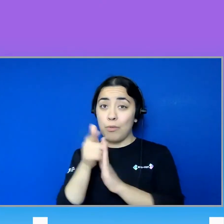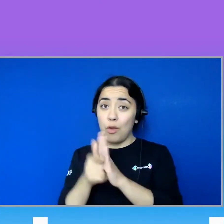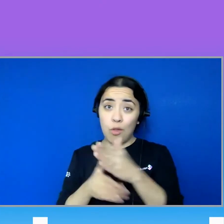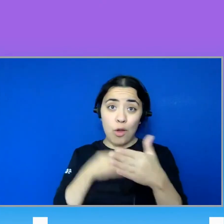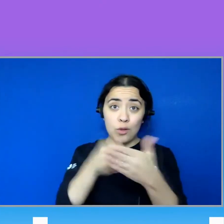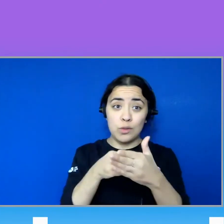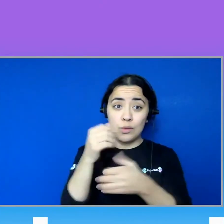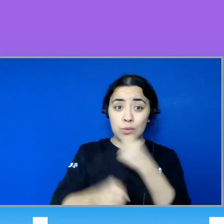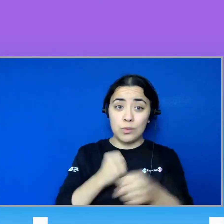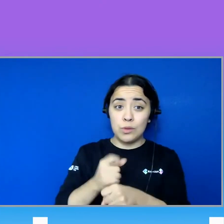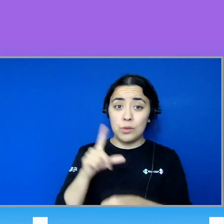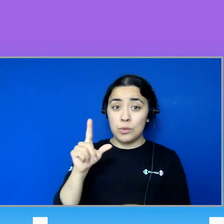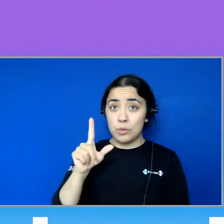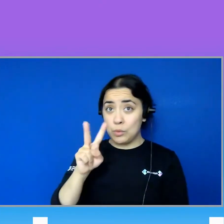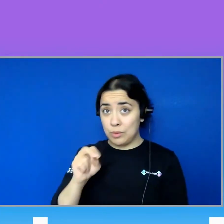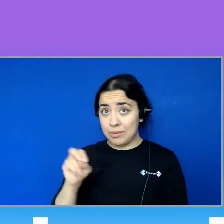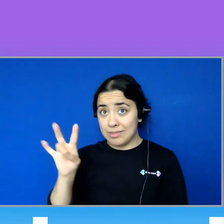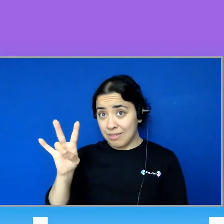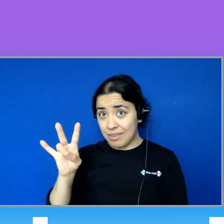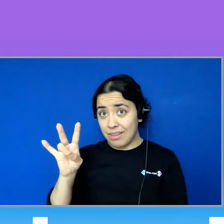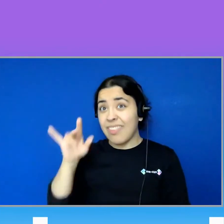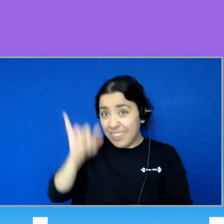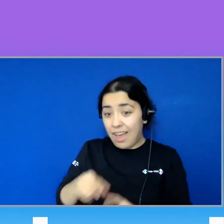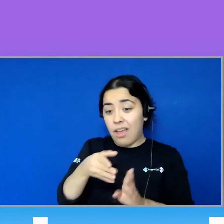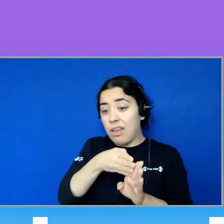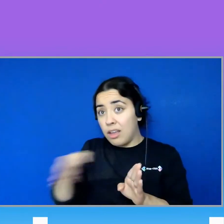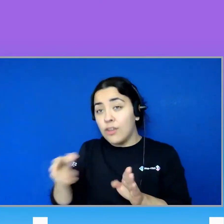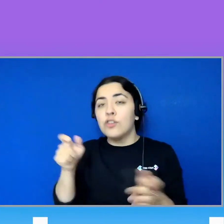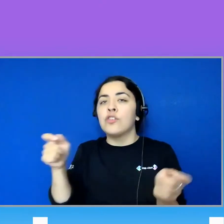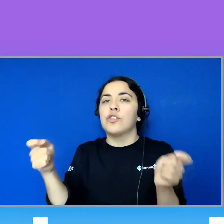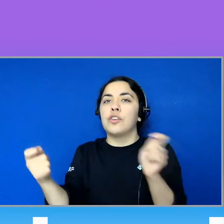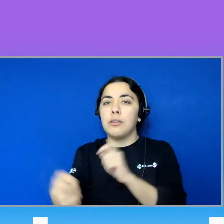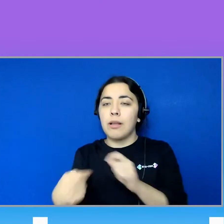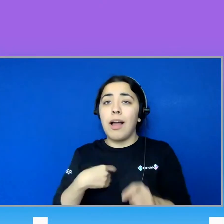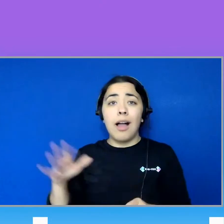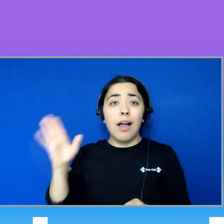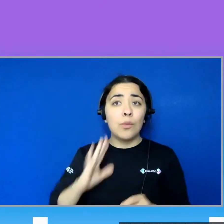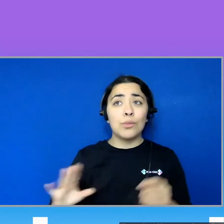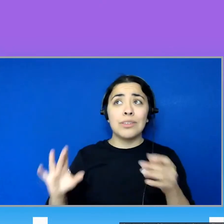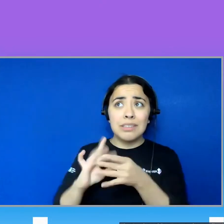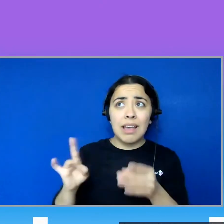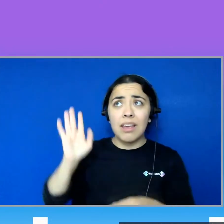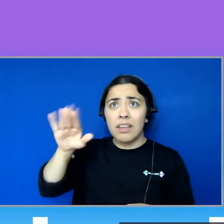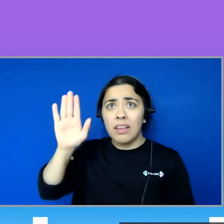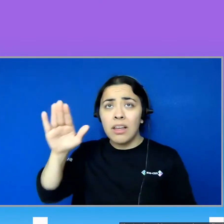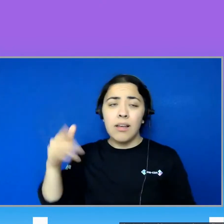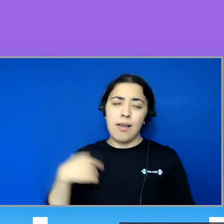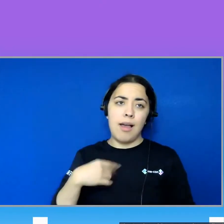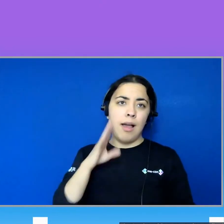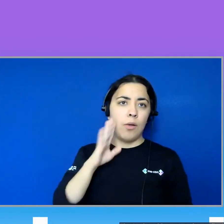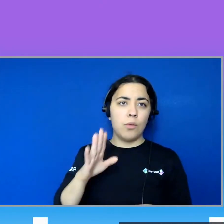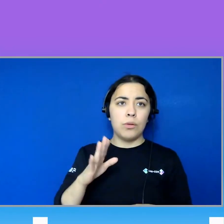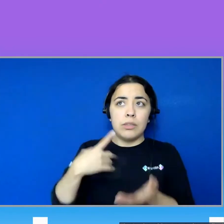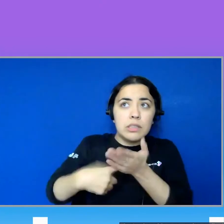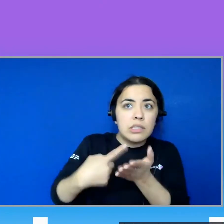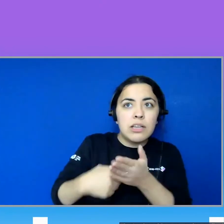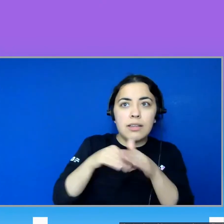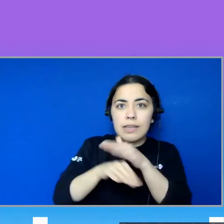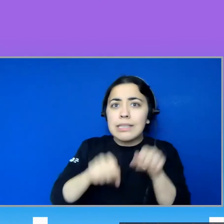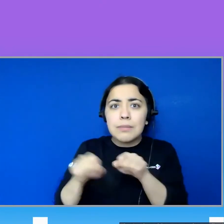things started to really change. I would say things I would, you